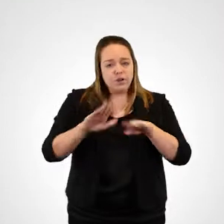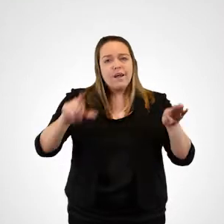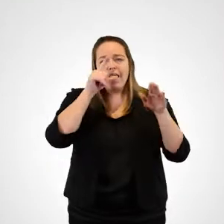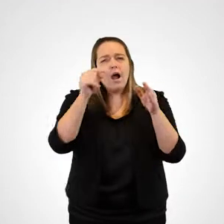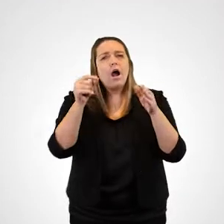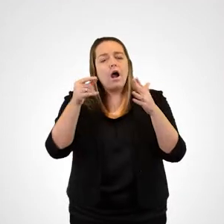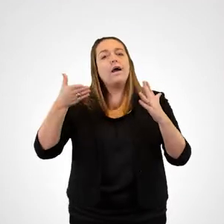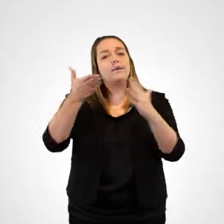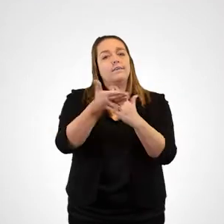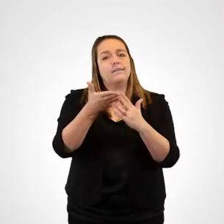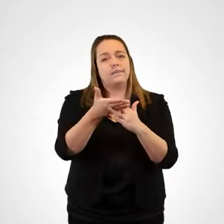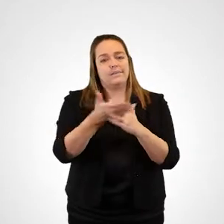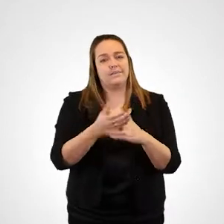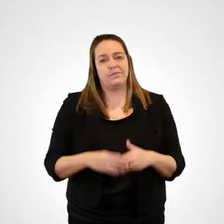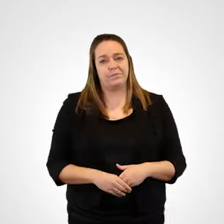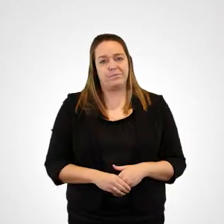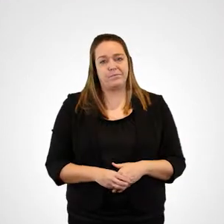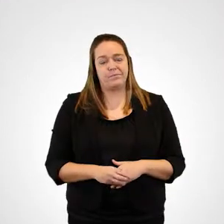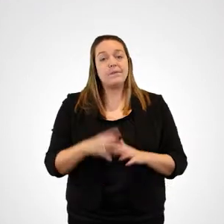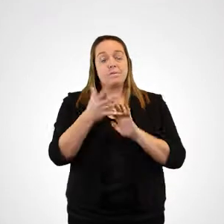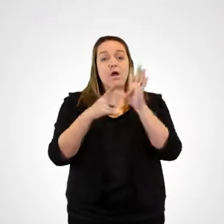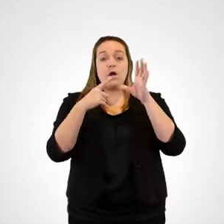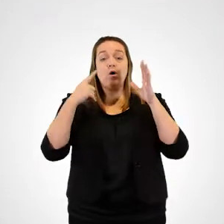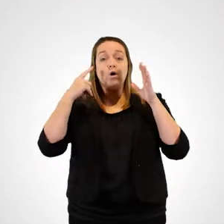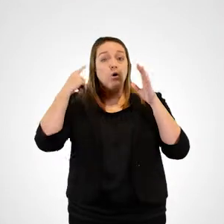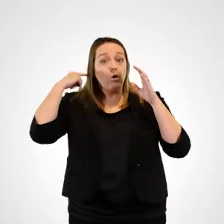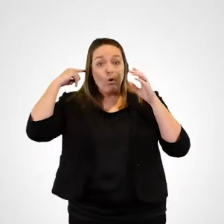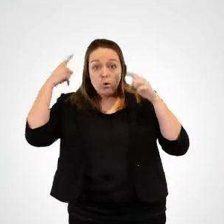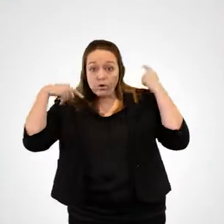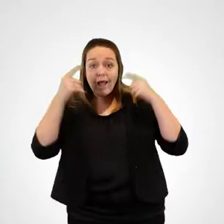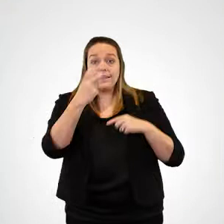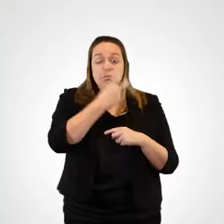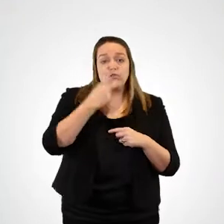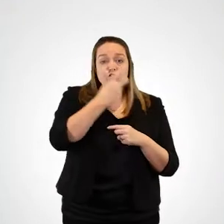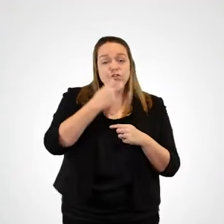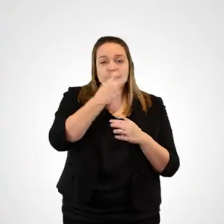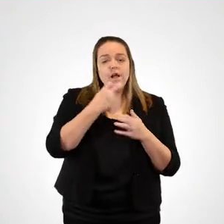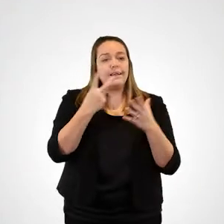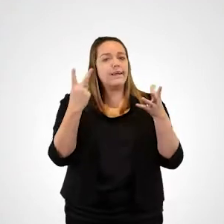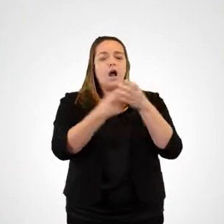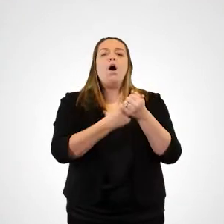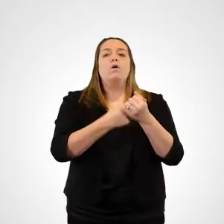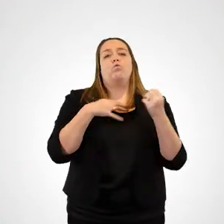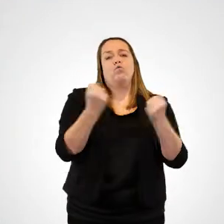So in other words, audition and speechreading together, each is greater than the sum of the parts, they make a package.